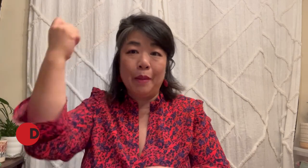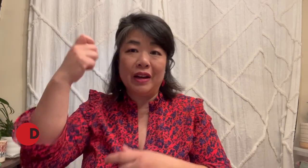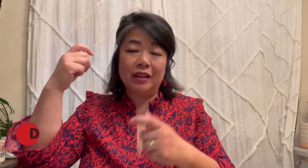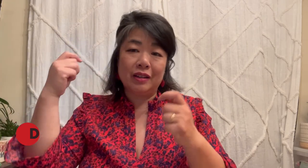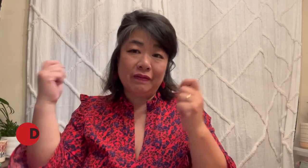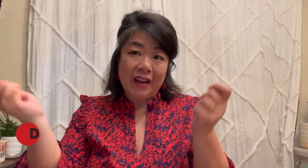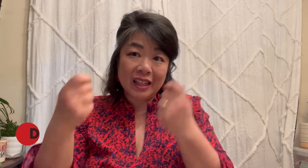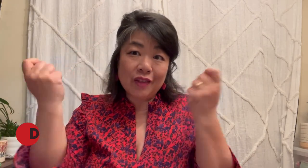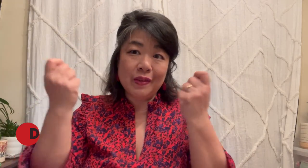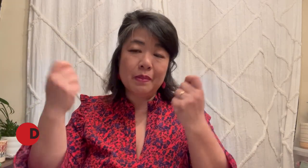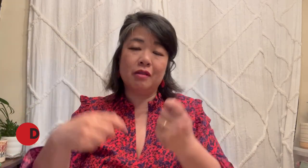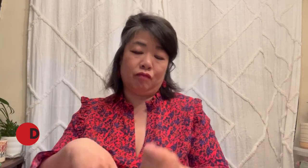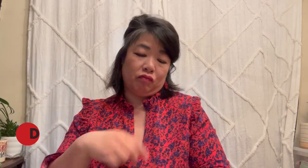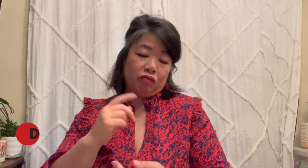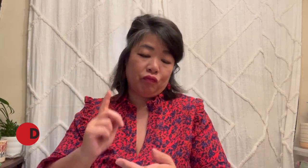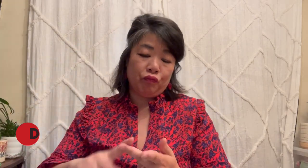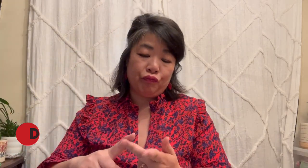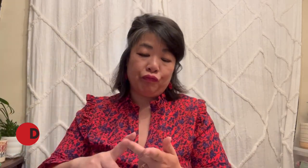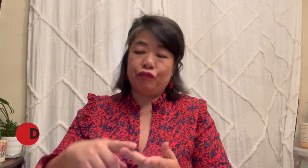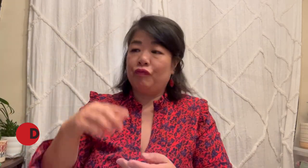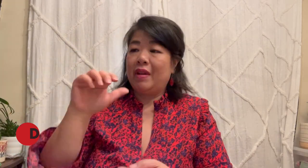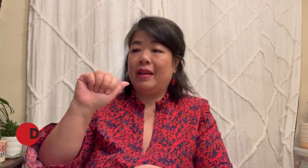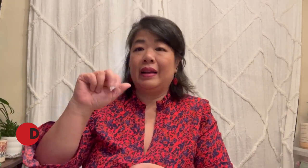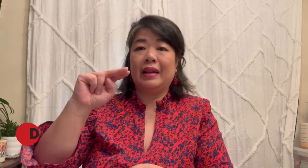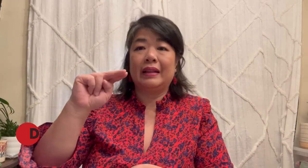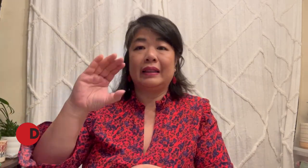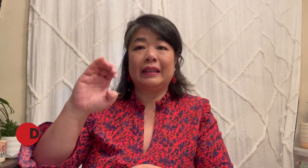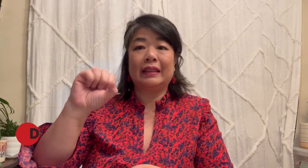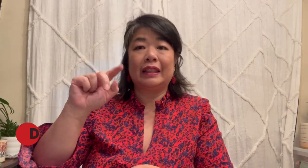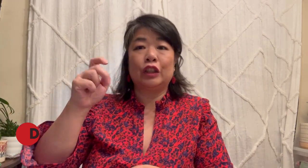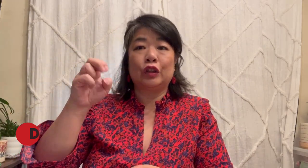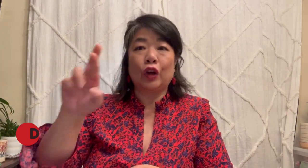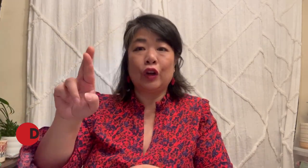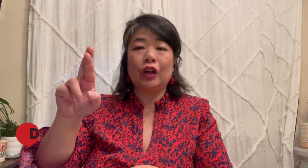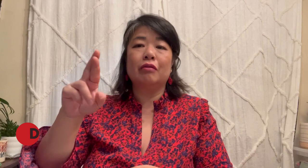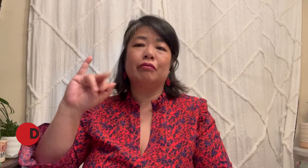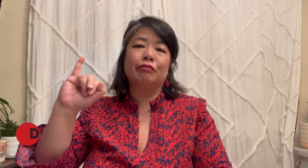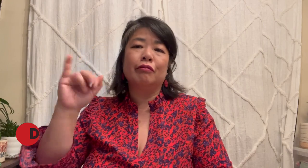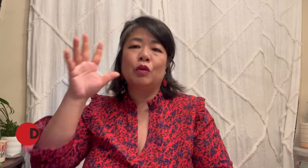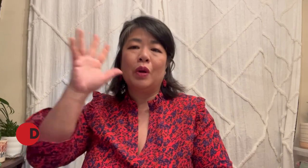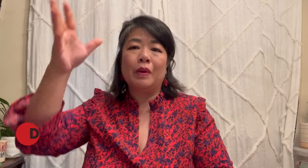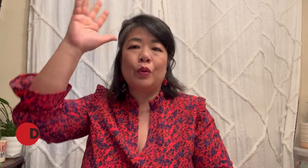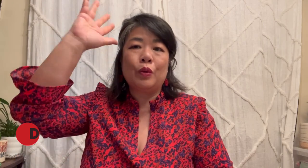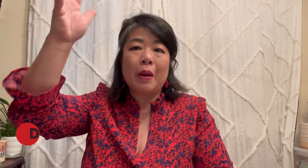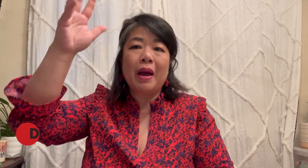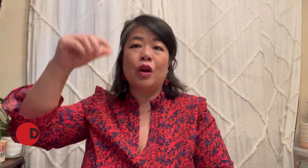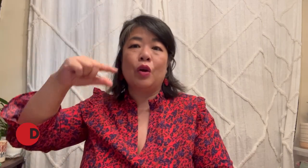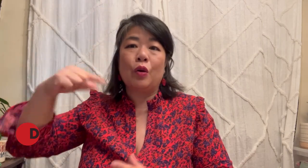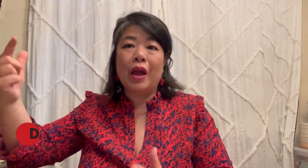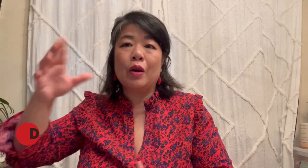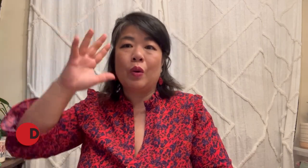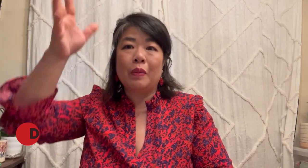winter, spring, summer festivals, ancestors like grandma,